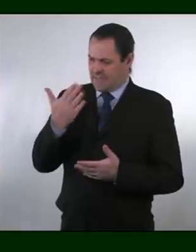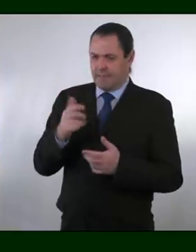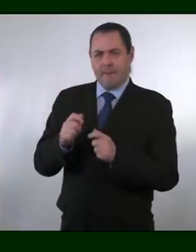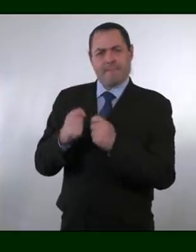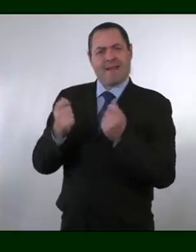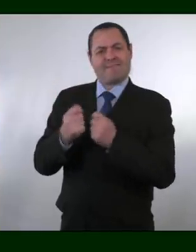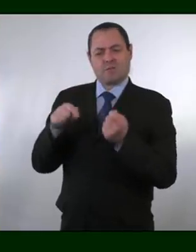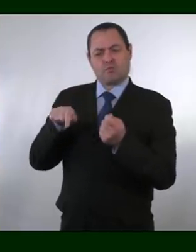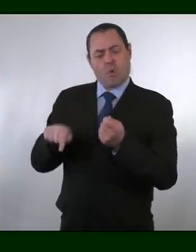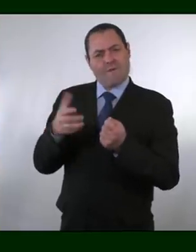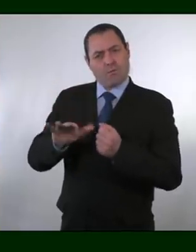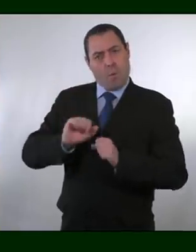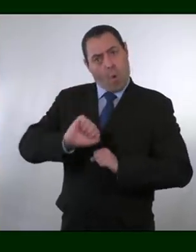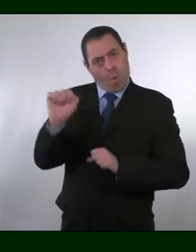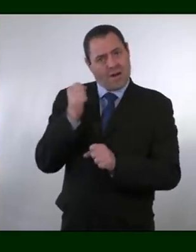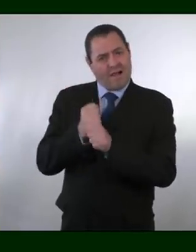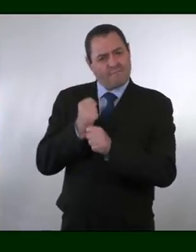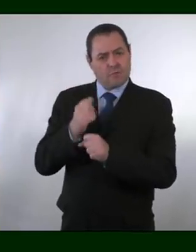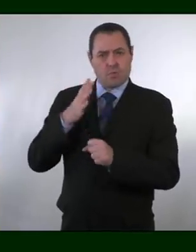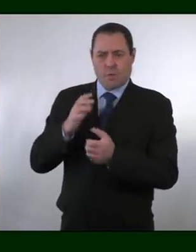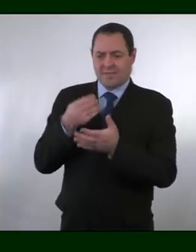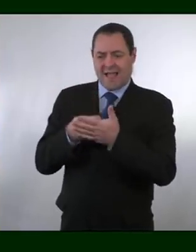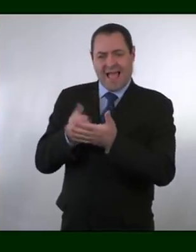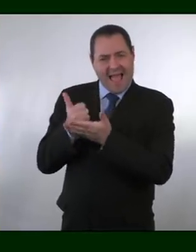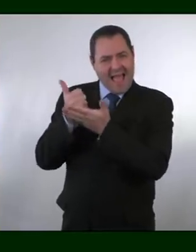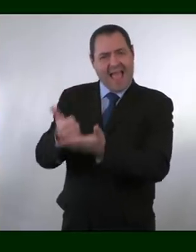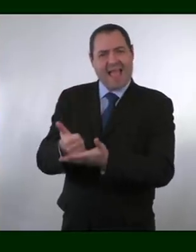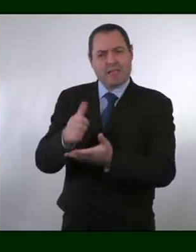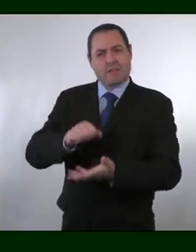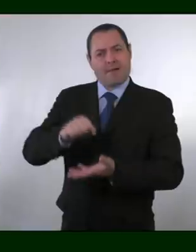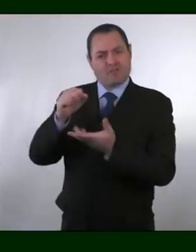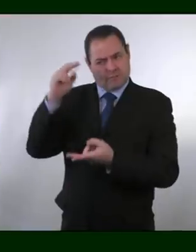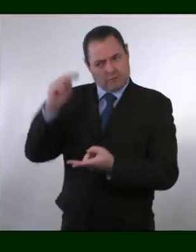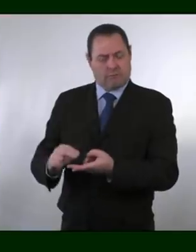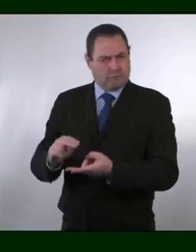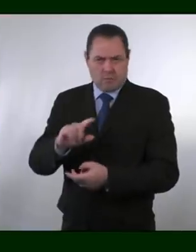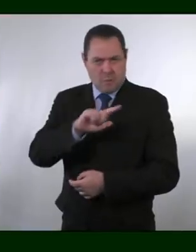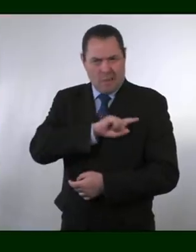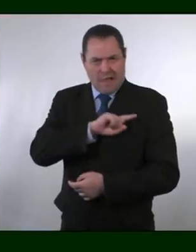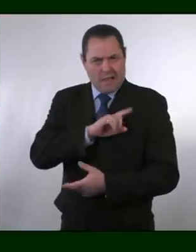and cutting the aid budget, which saves lives and builds resilience? Will the Prime Minister stop